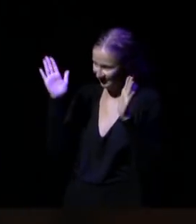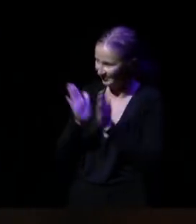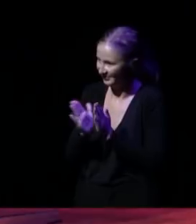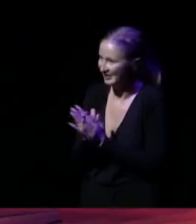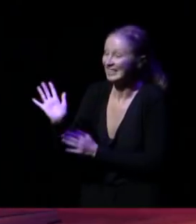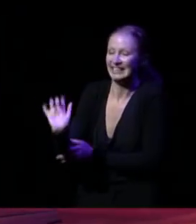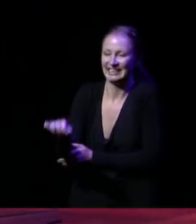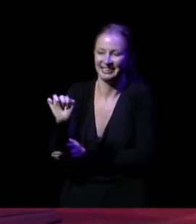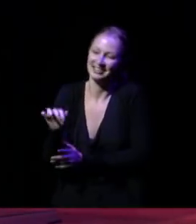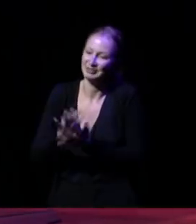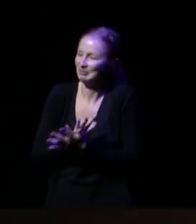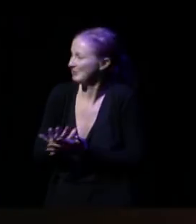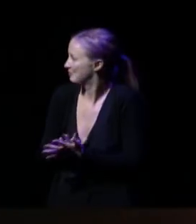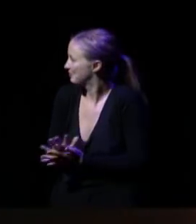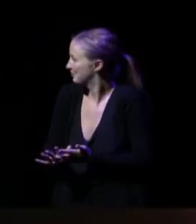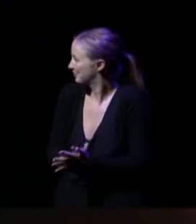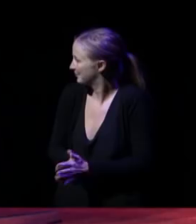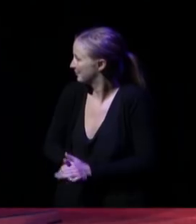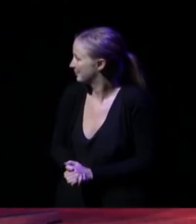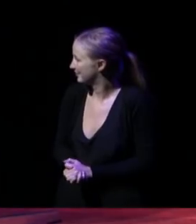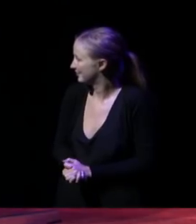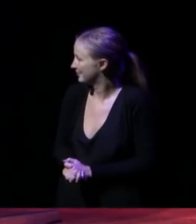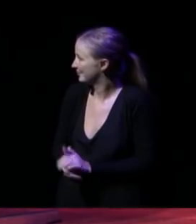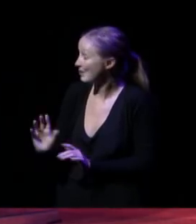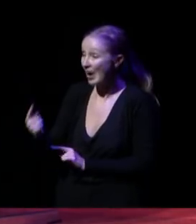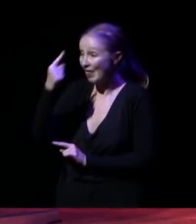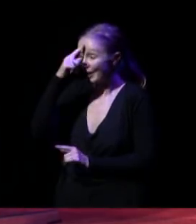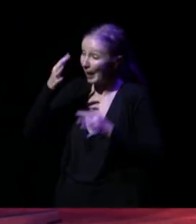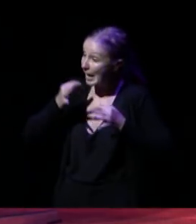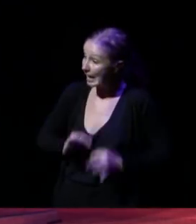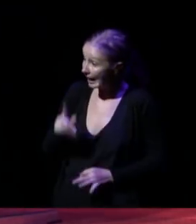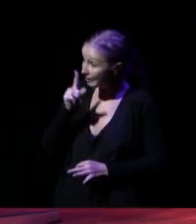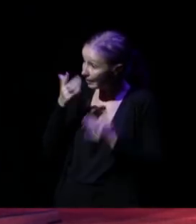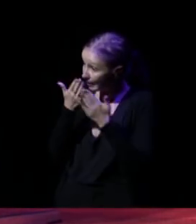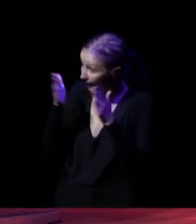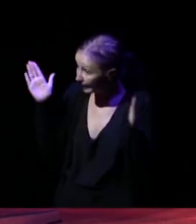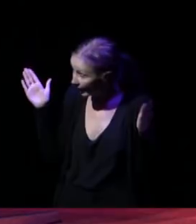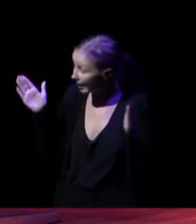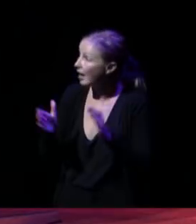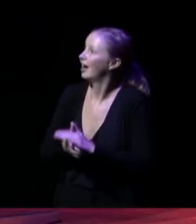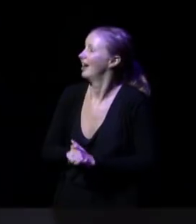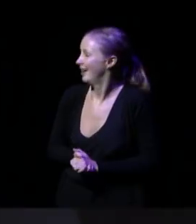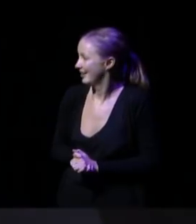Thank you. What do I think about nude people in public?